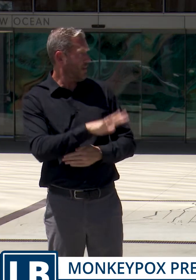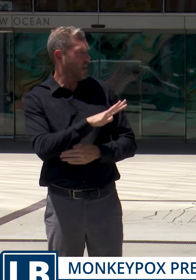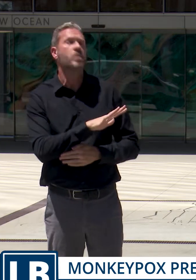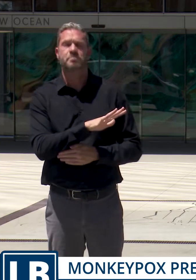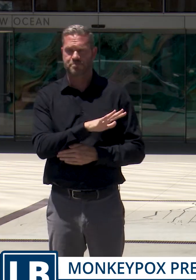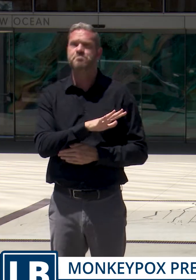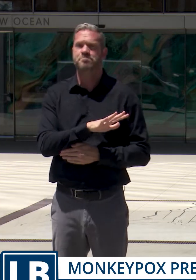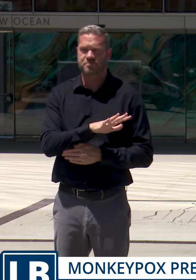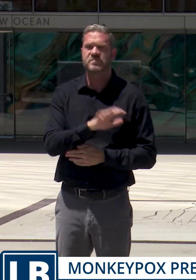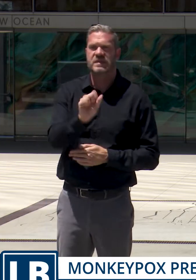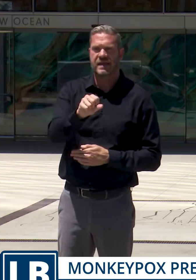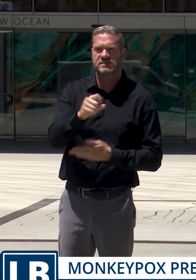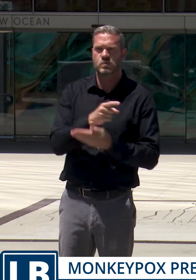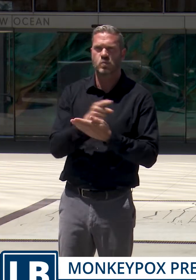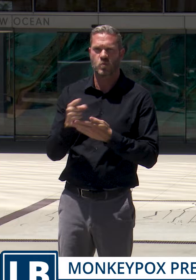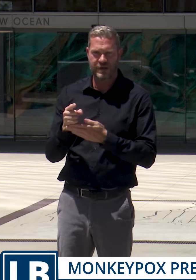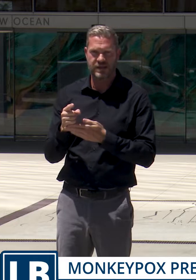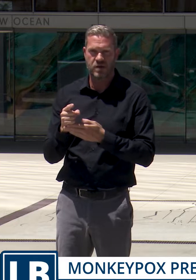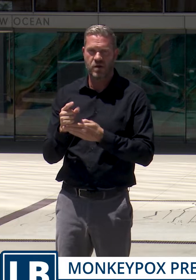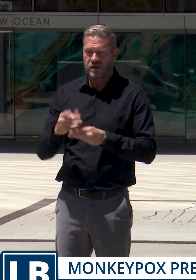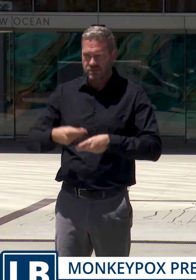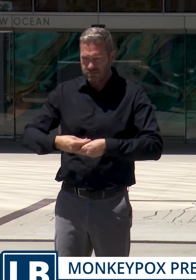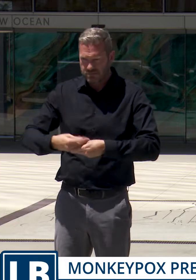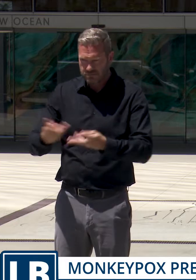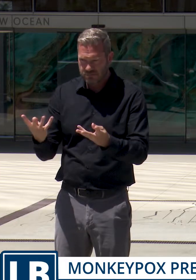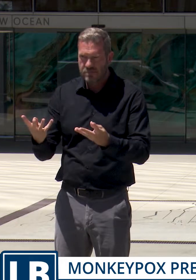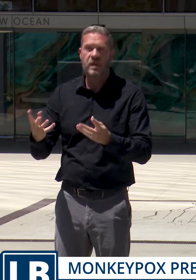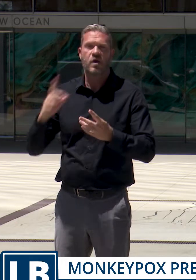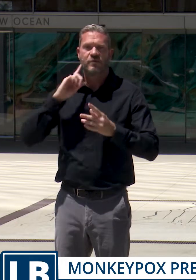getting training on how to how to give the monkey pox uh vaccine and they are out now